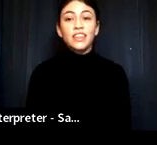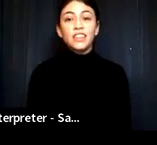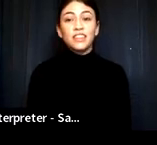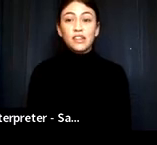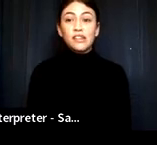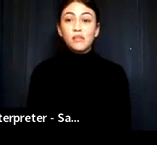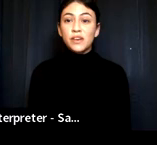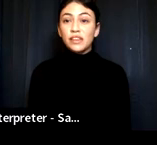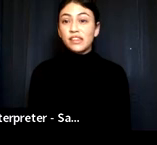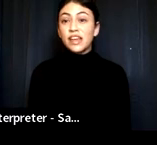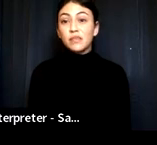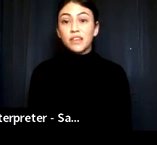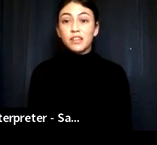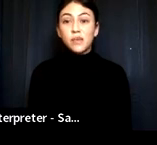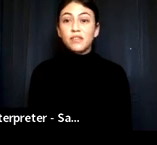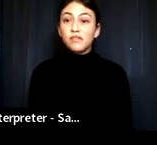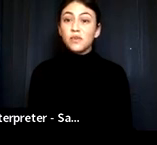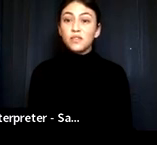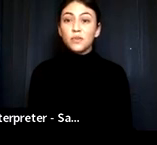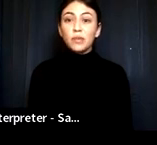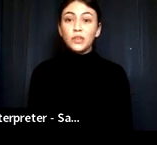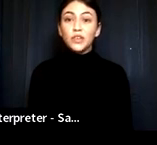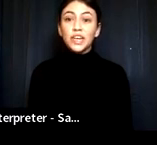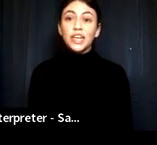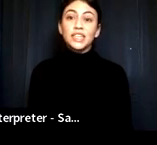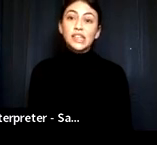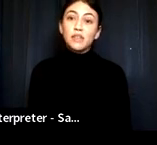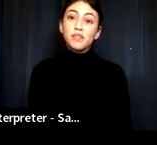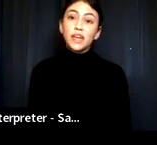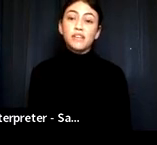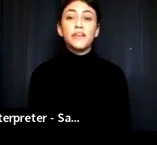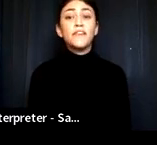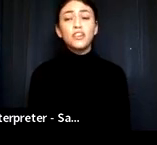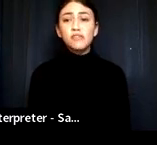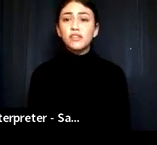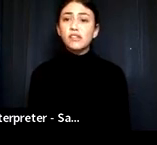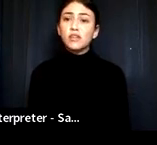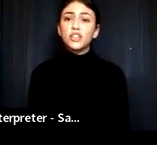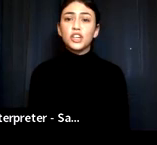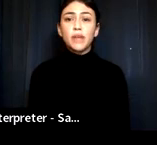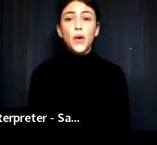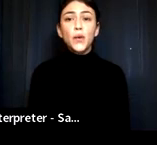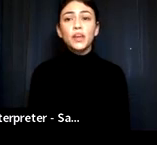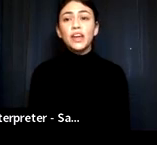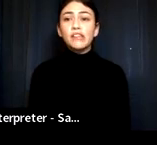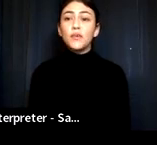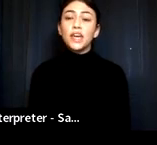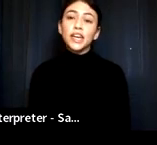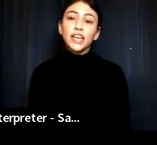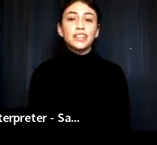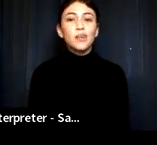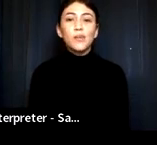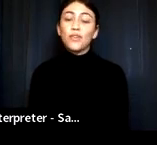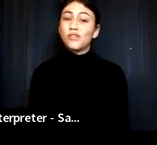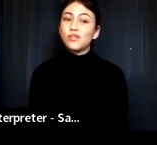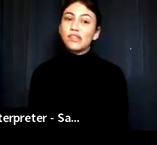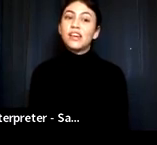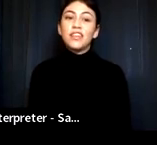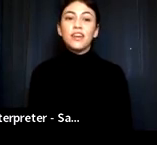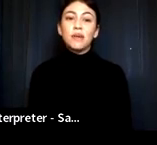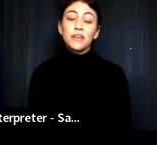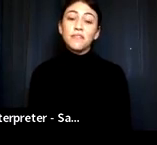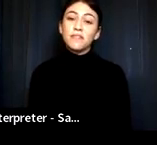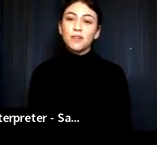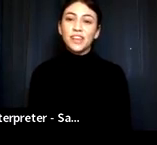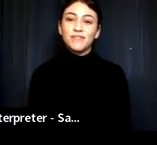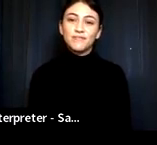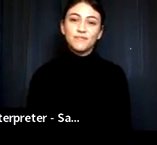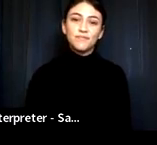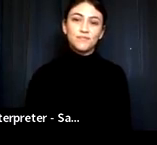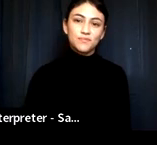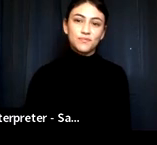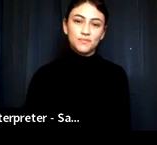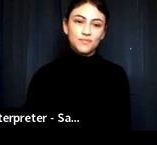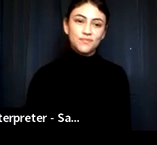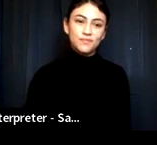And I think that this experience to get to be on this panel is a wonderful opportunity to get to see the perspective of other students as well share my own, so that we can connect and help all the students that might benefit from it.